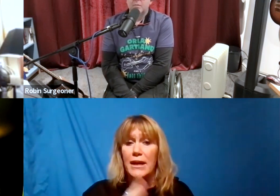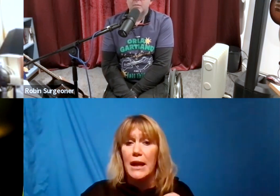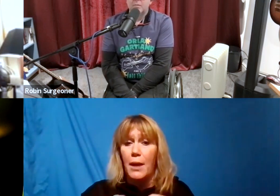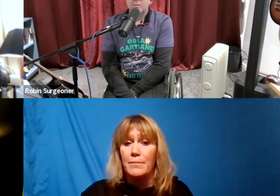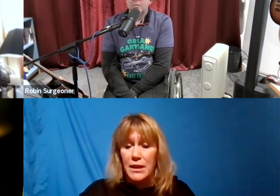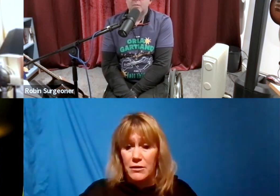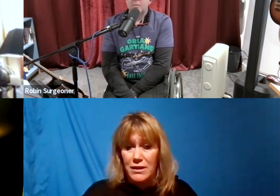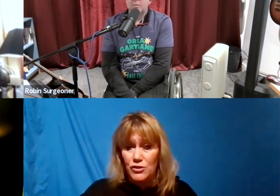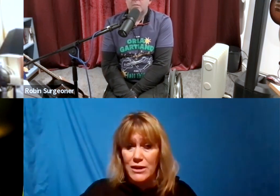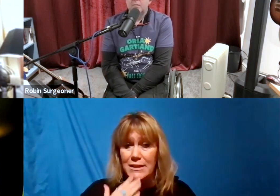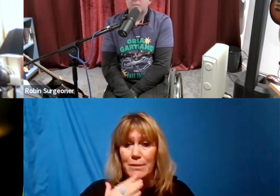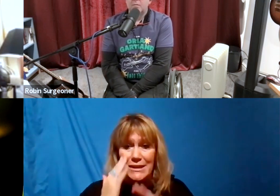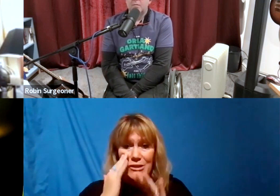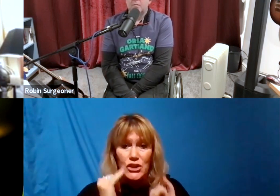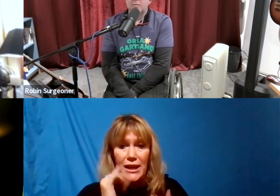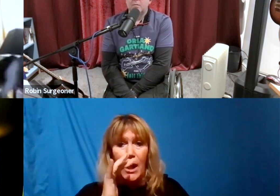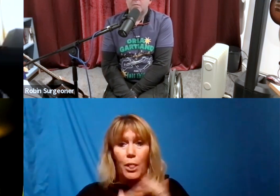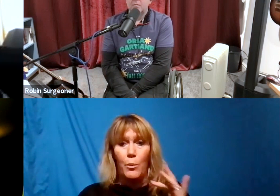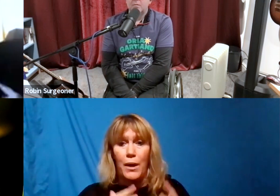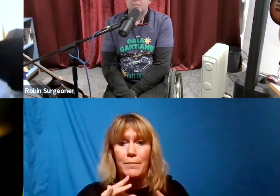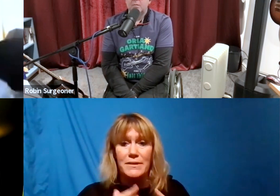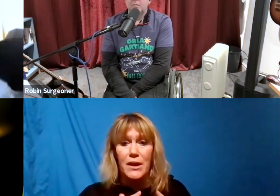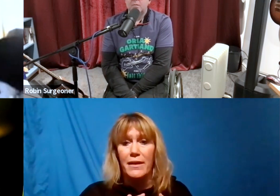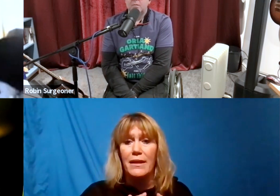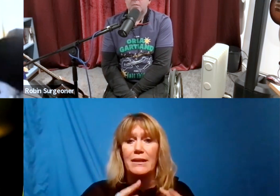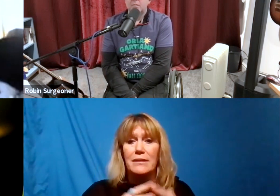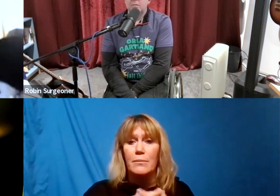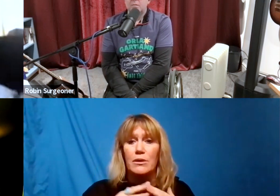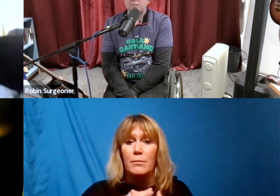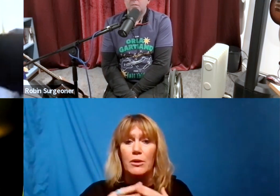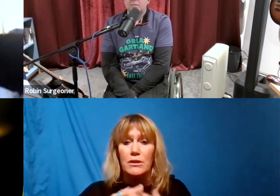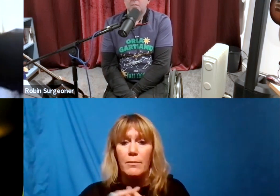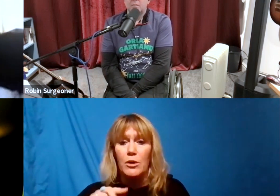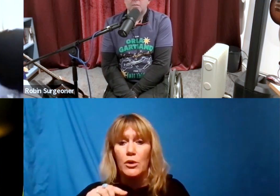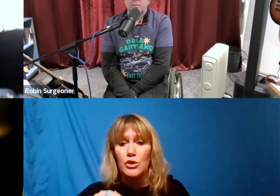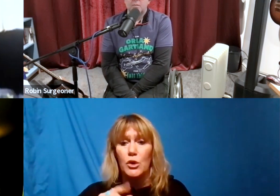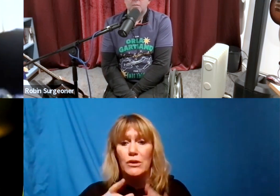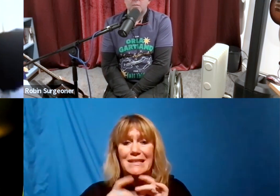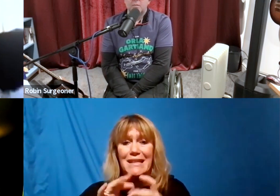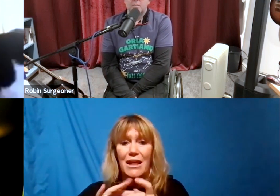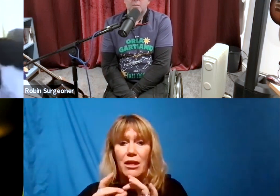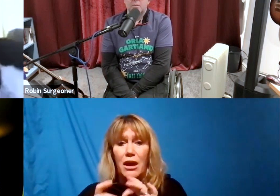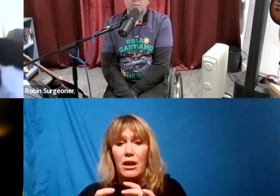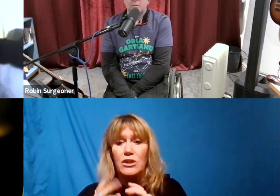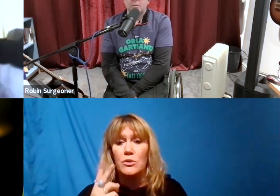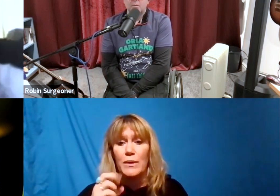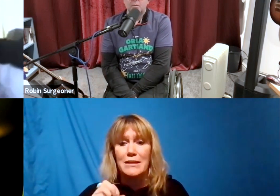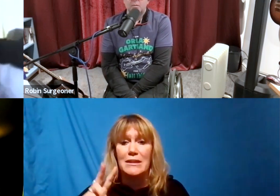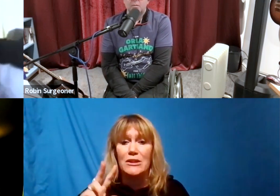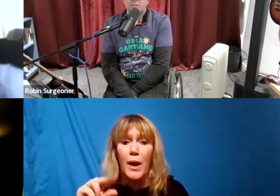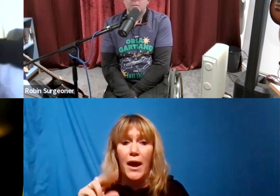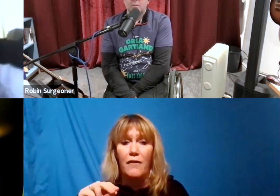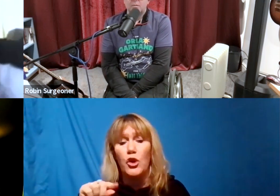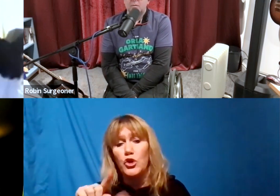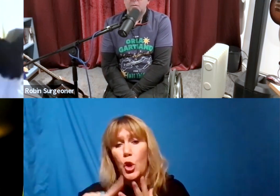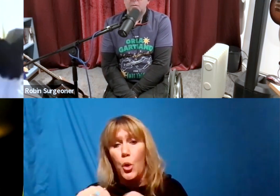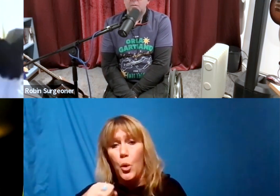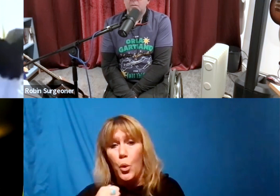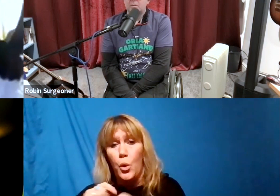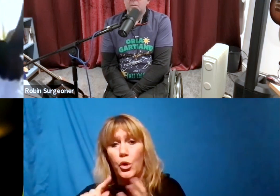forever, we’ll sure try We’ll come out smiling in the end, don't forget. There’s always a place for you wherever I am. I'll keep you in mind along the way. All this time and distance. No it will never stand between us. I wake up and fall asleep dreaming